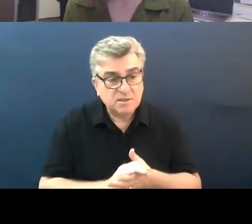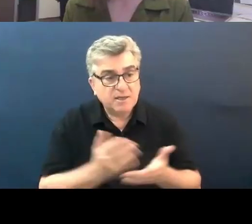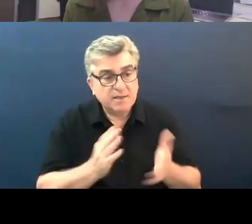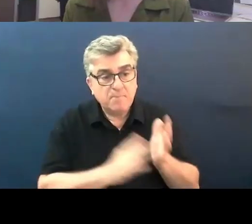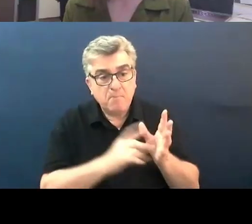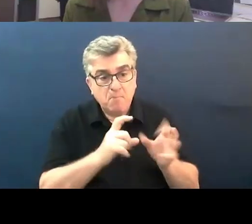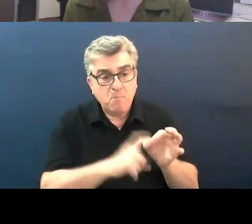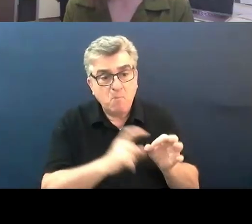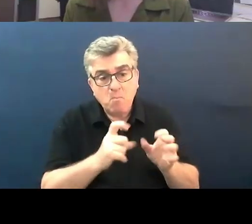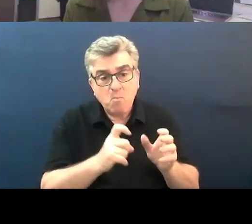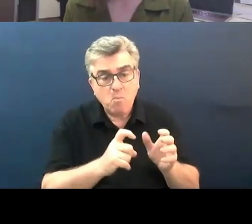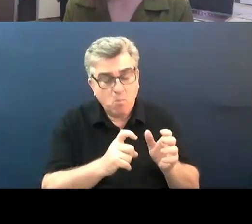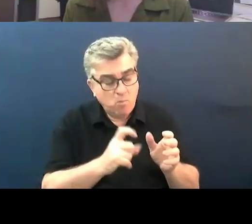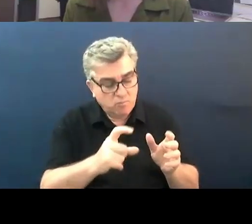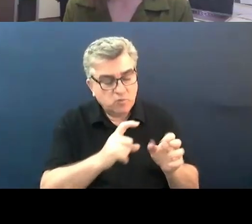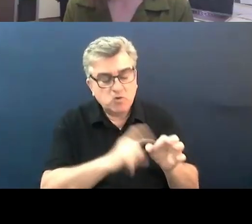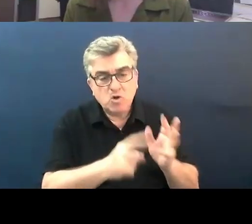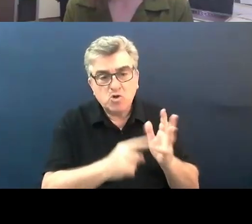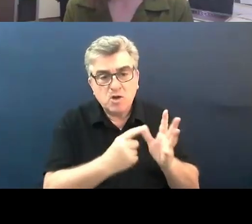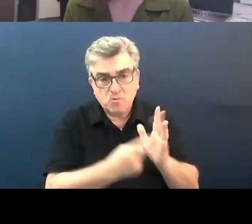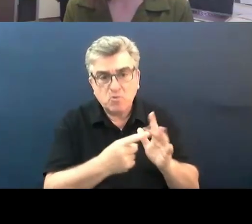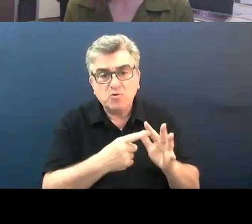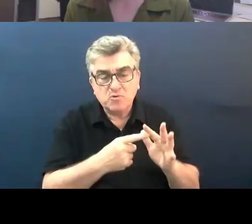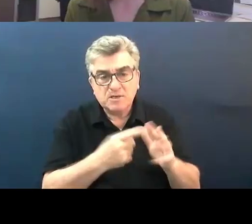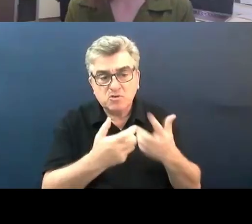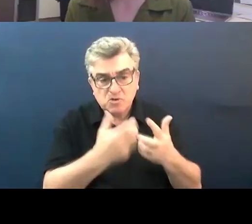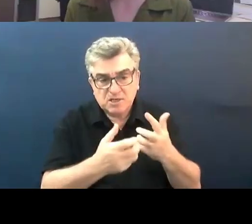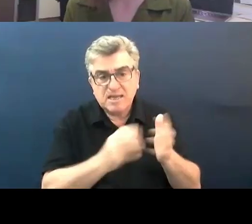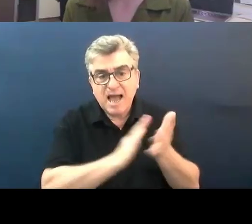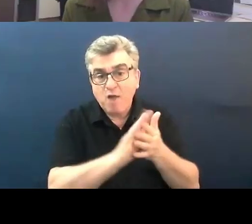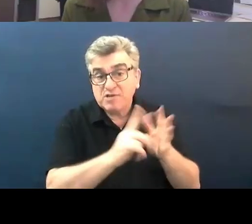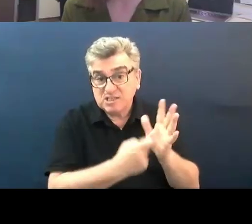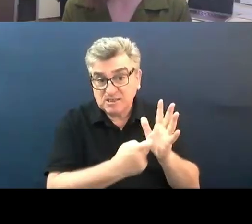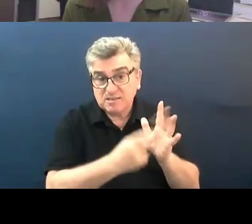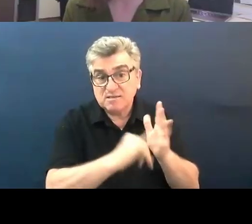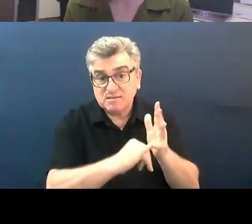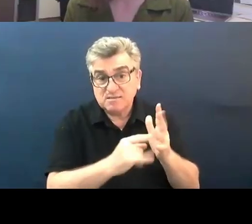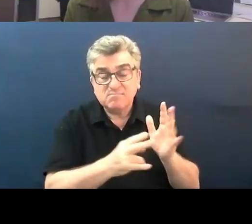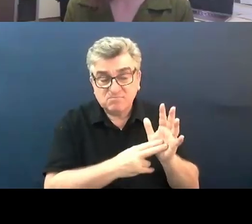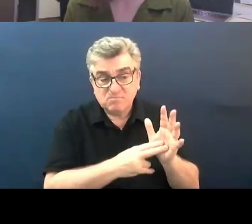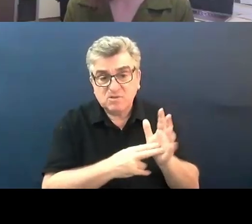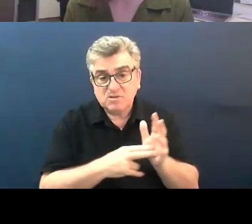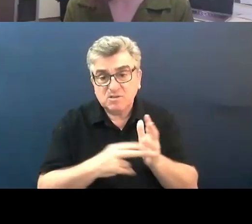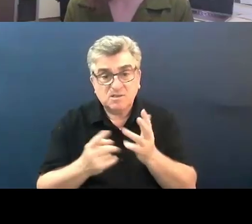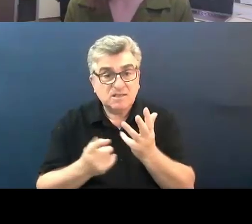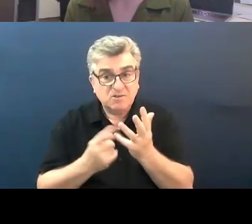University, and colleagues, developing PREMS and PROMS. These, I guess, will help us know